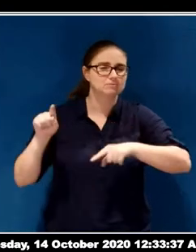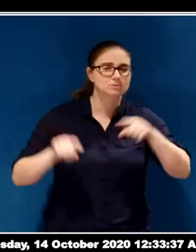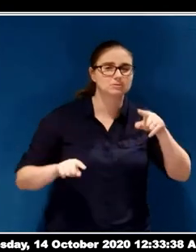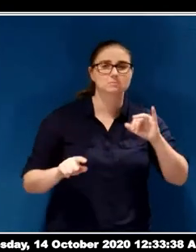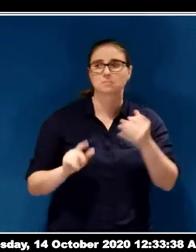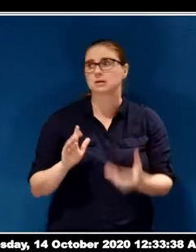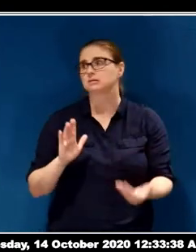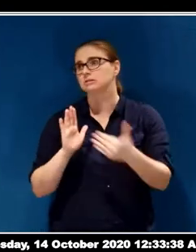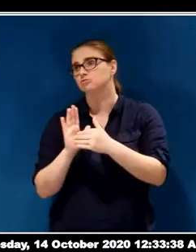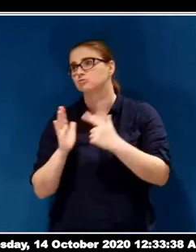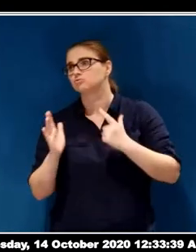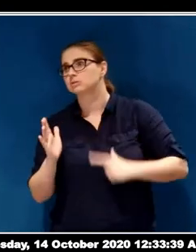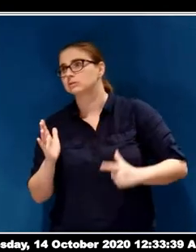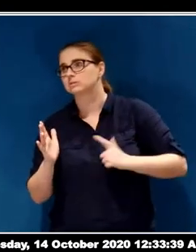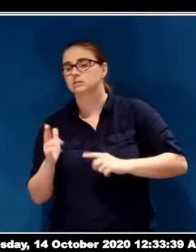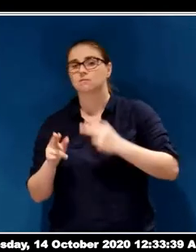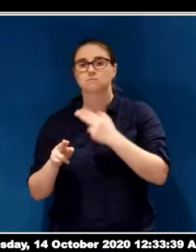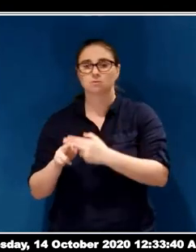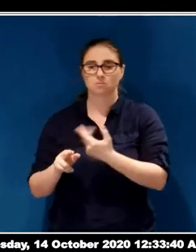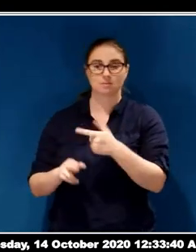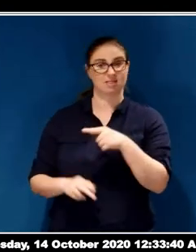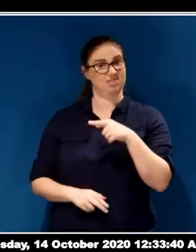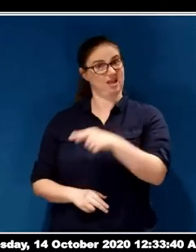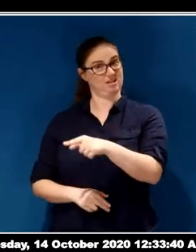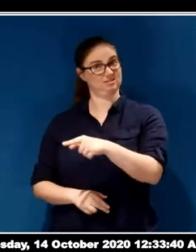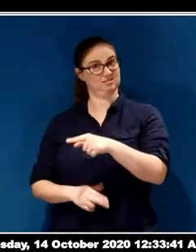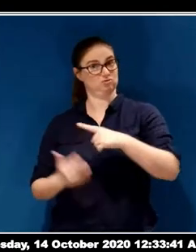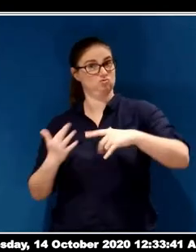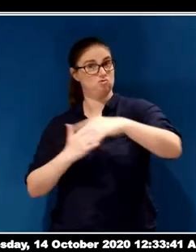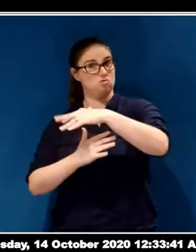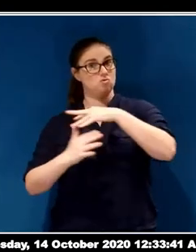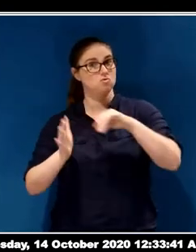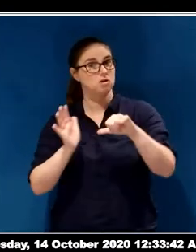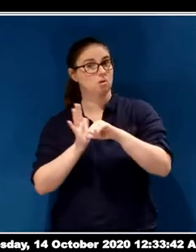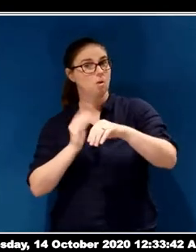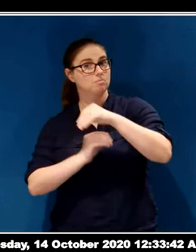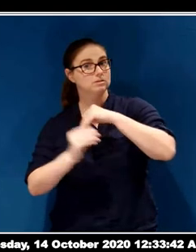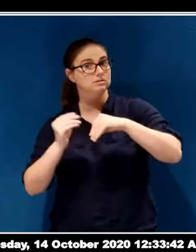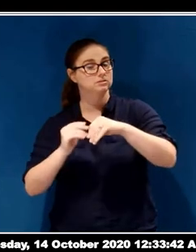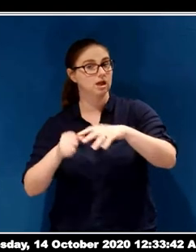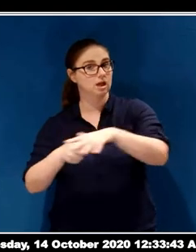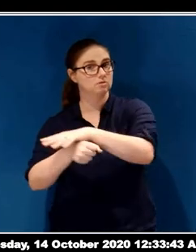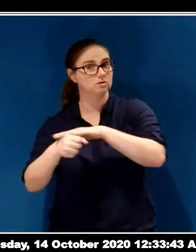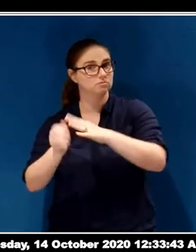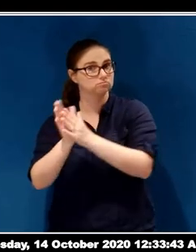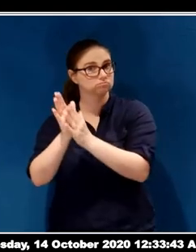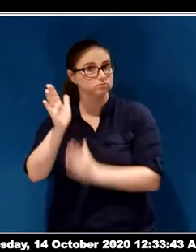I also note that if Tier 1 teaching is less than optimal, then the number of